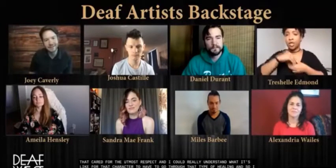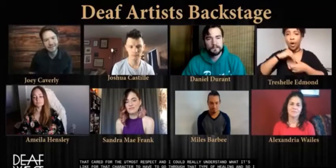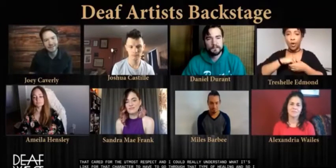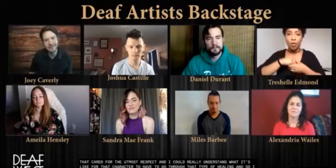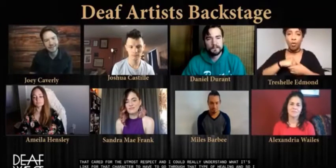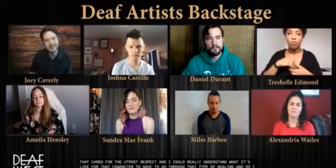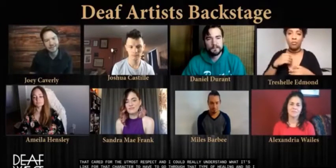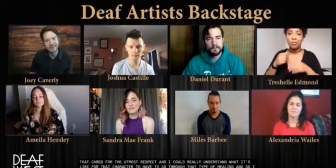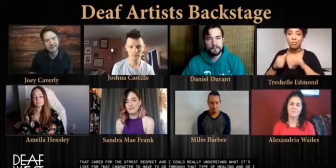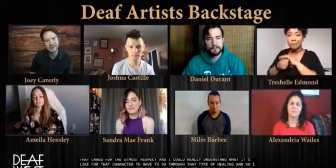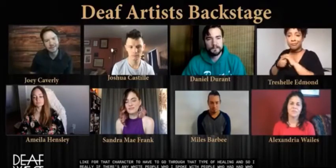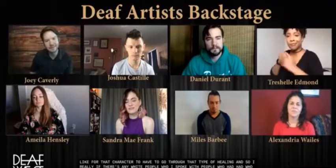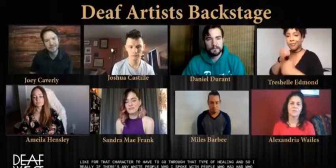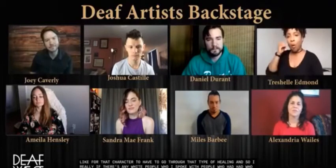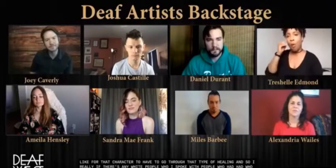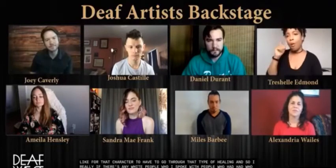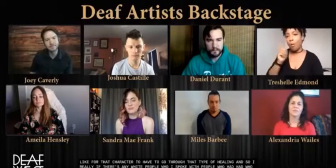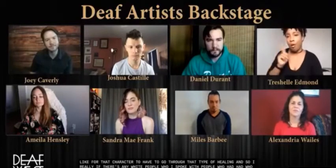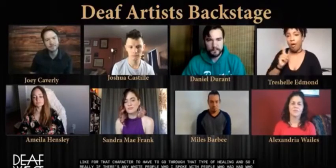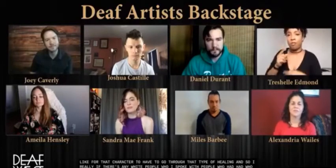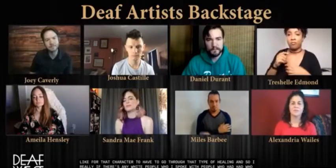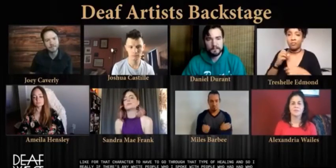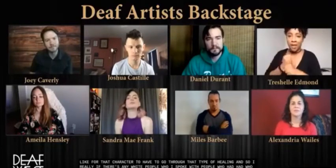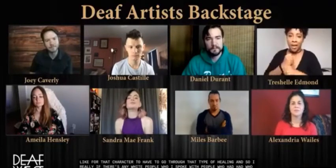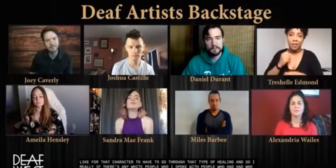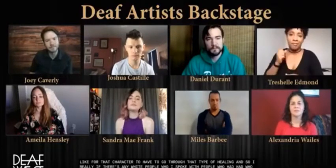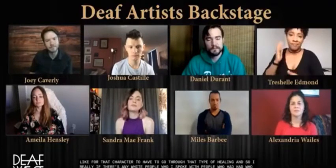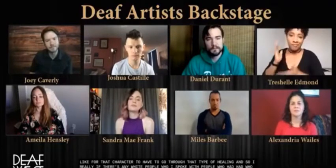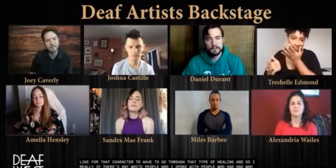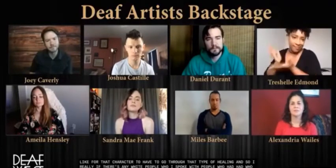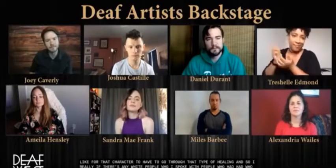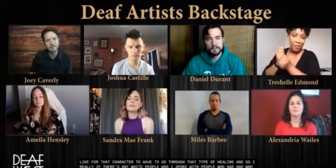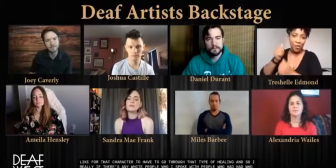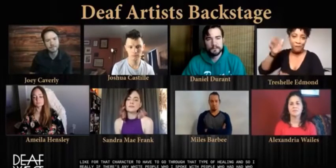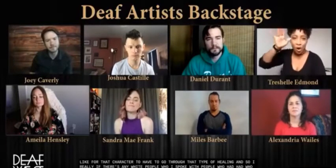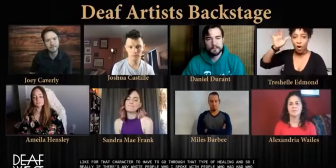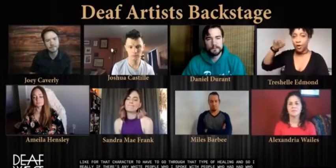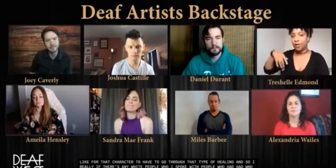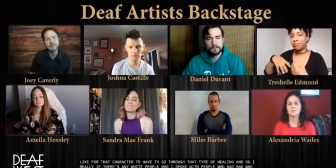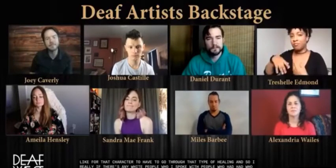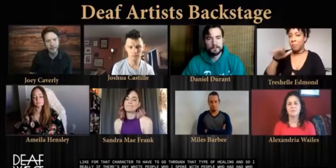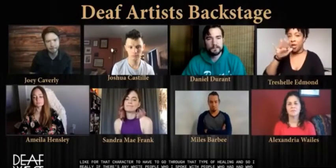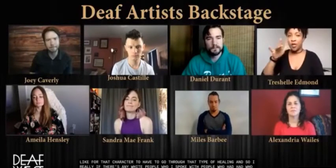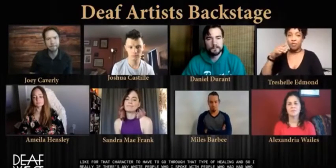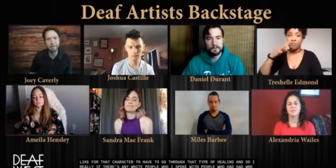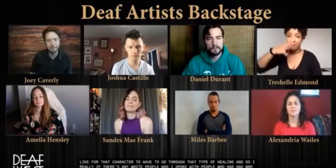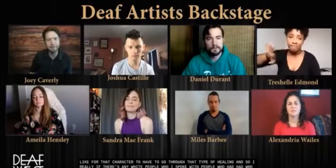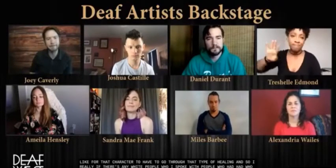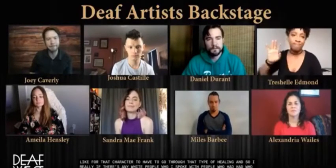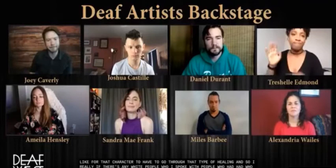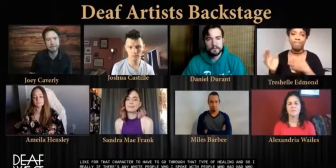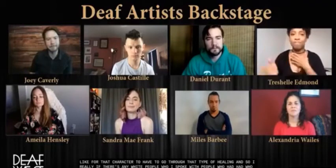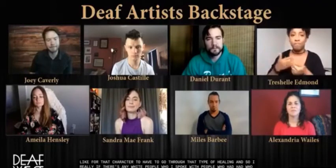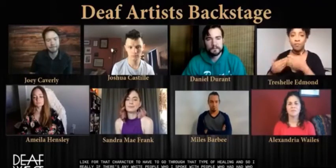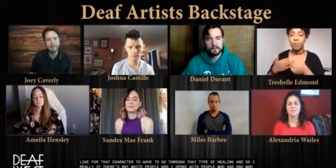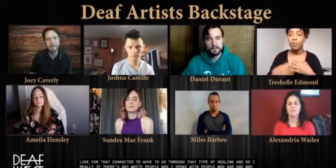Honestly, I understand my character really hit home because of the molestation from her